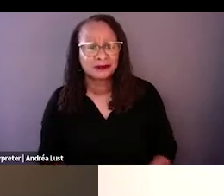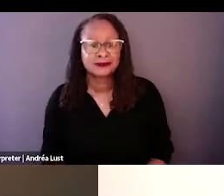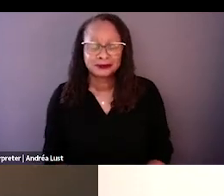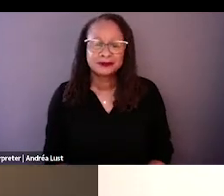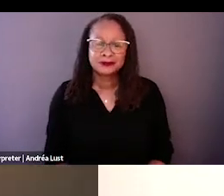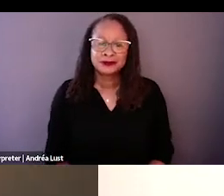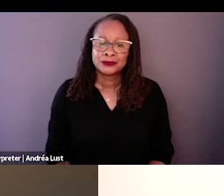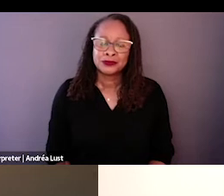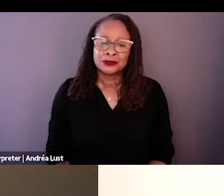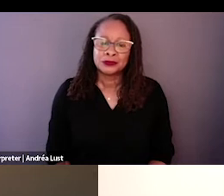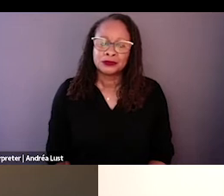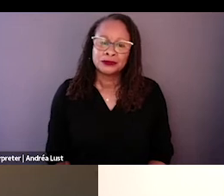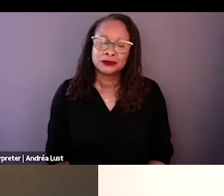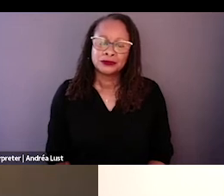end within a couple of years.